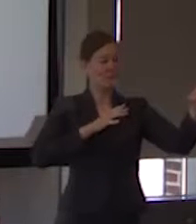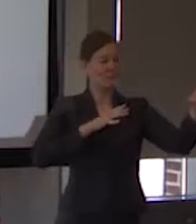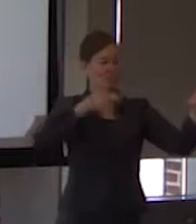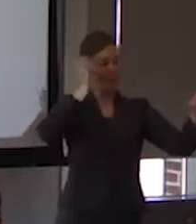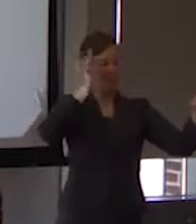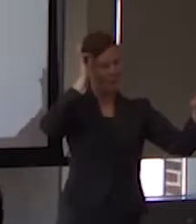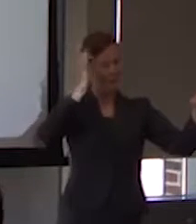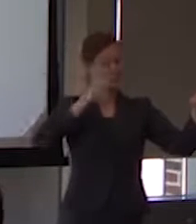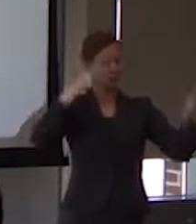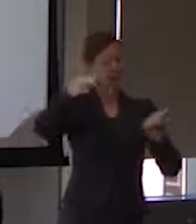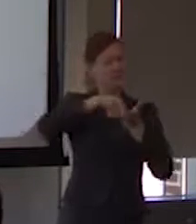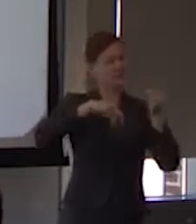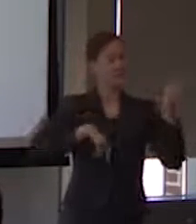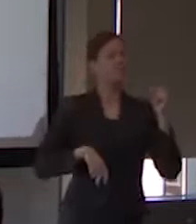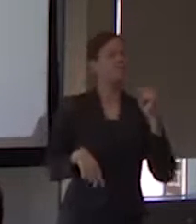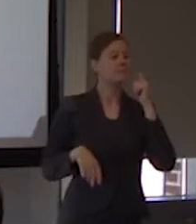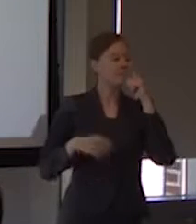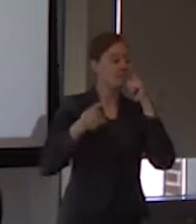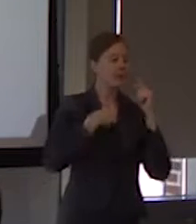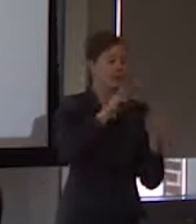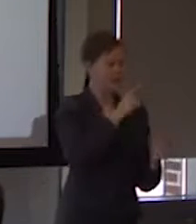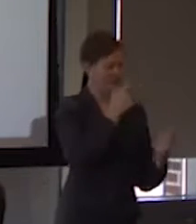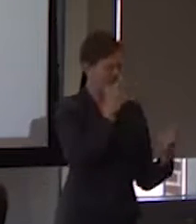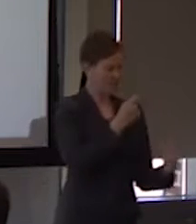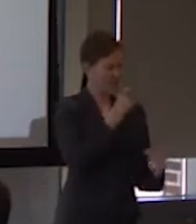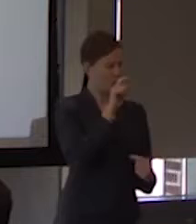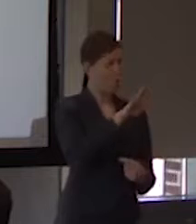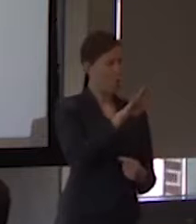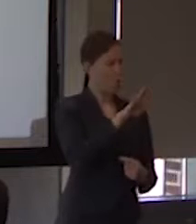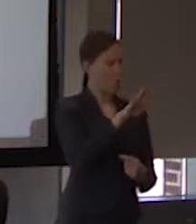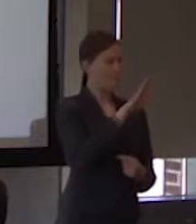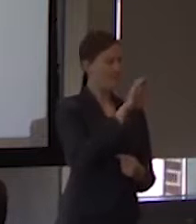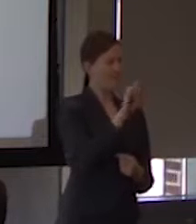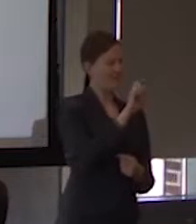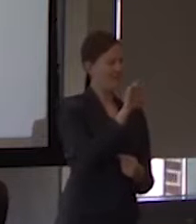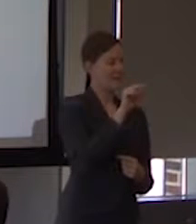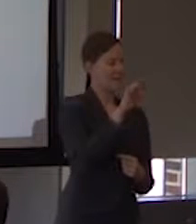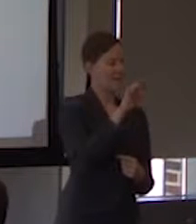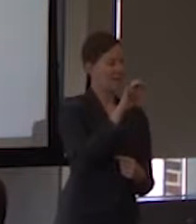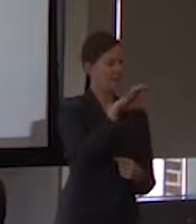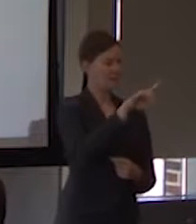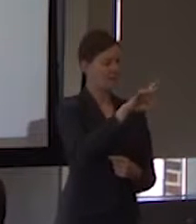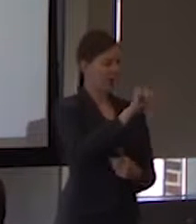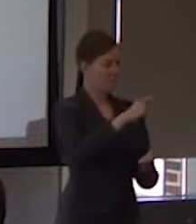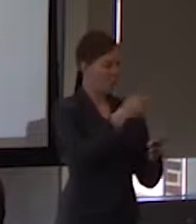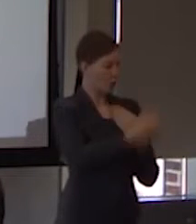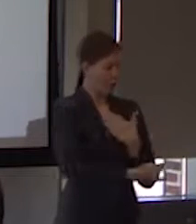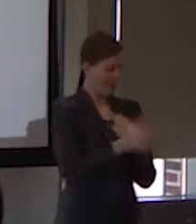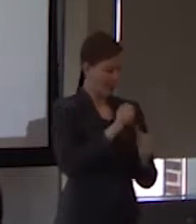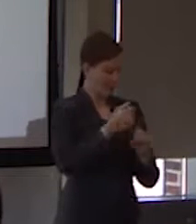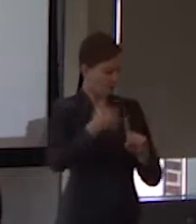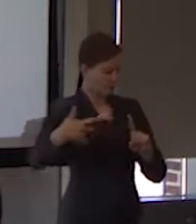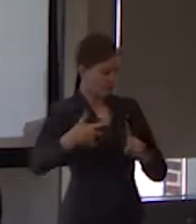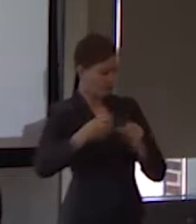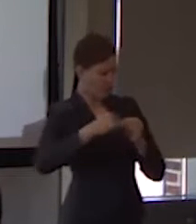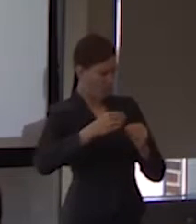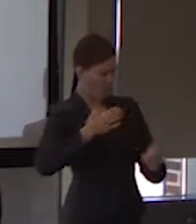[Guest] Hi, um, I was really interested in the being enabled project,